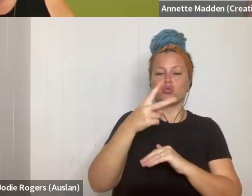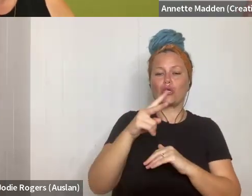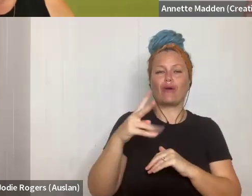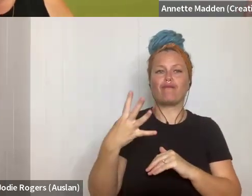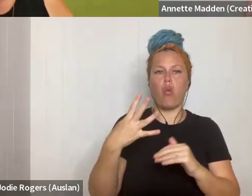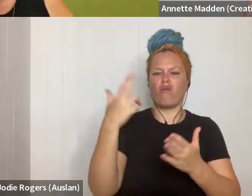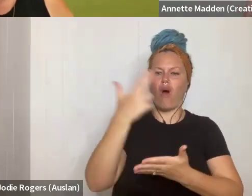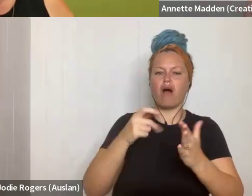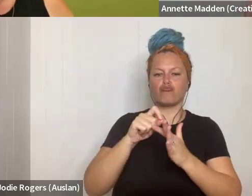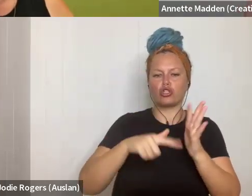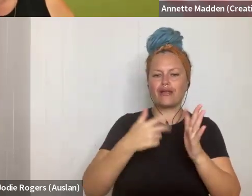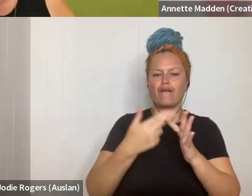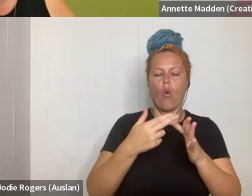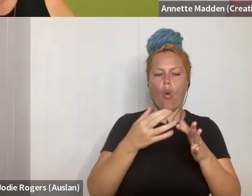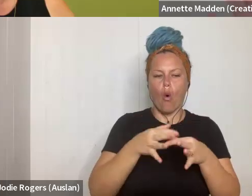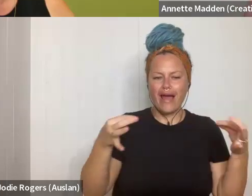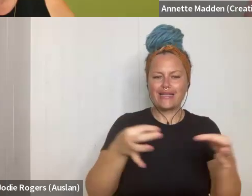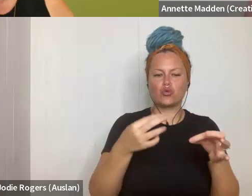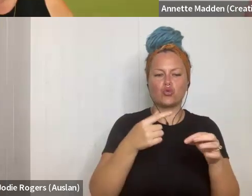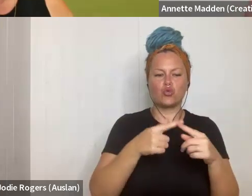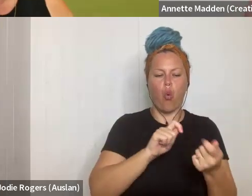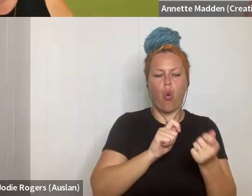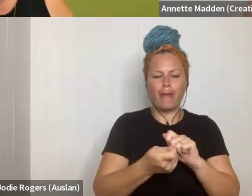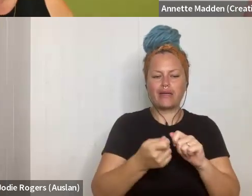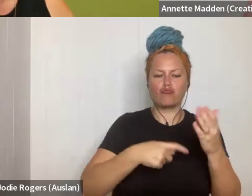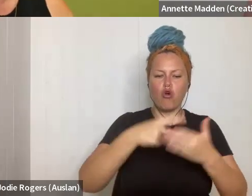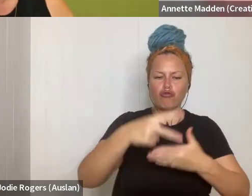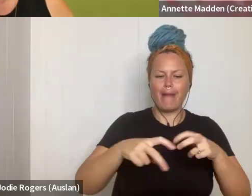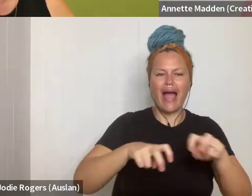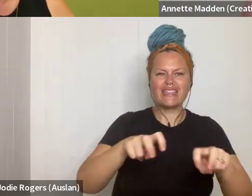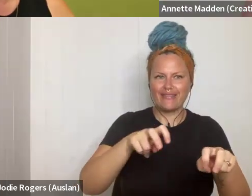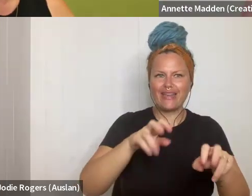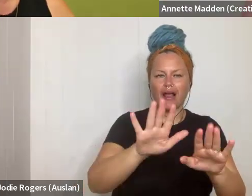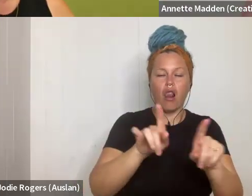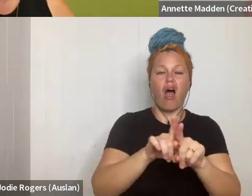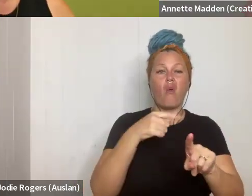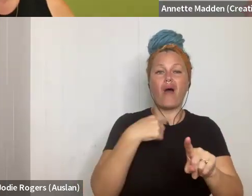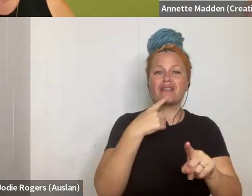in terms of your planning. You could not be proposing in your budget that you would